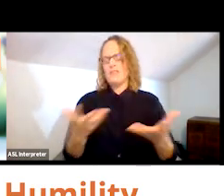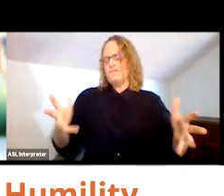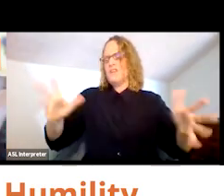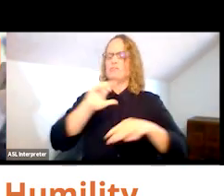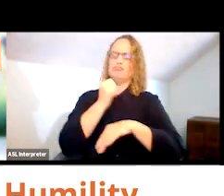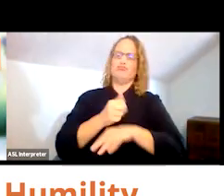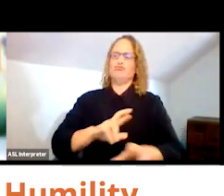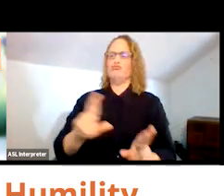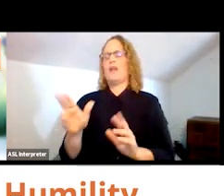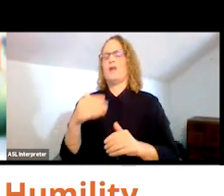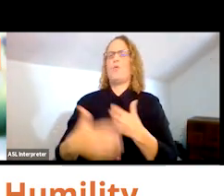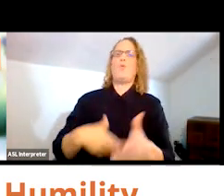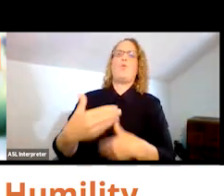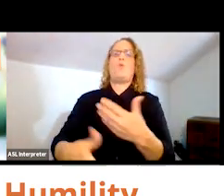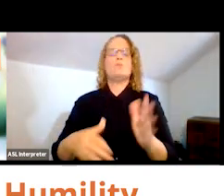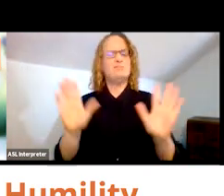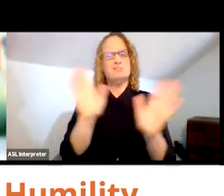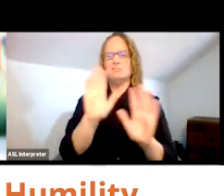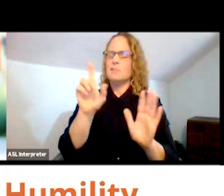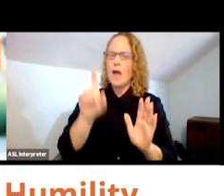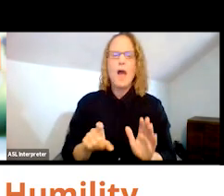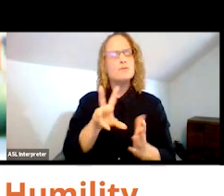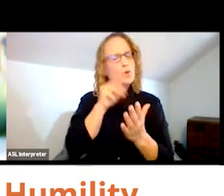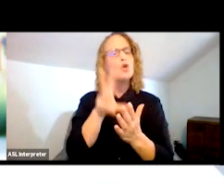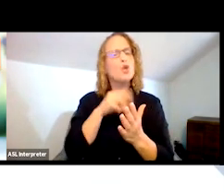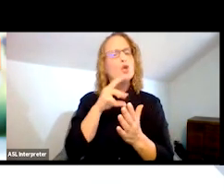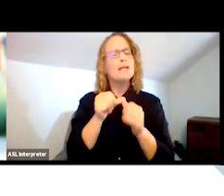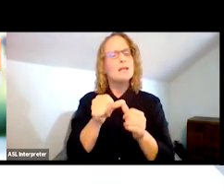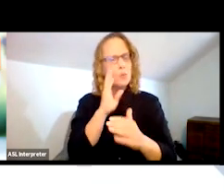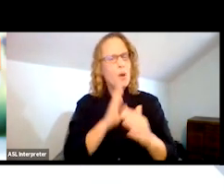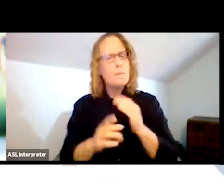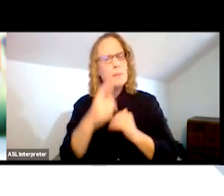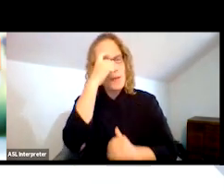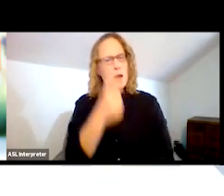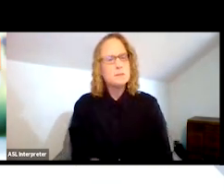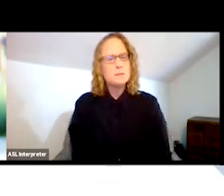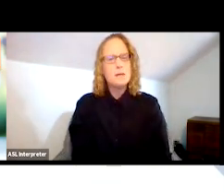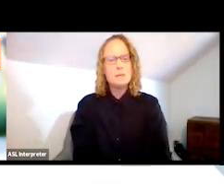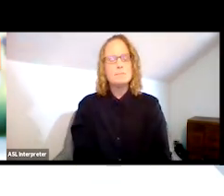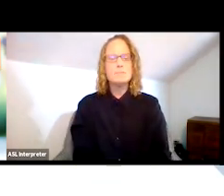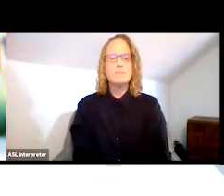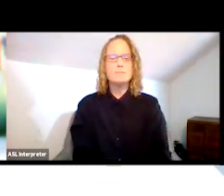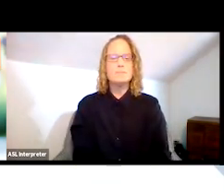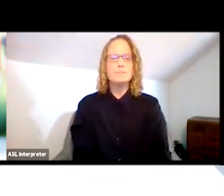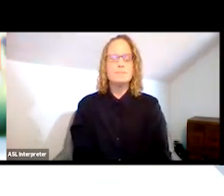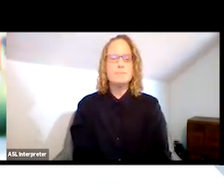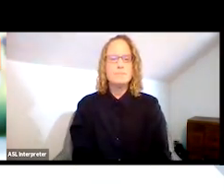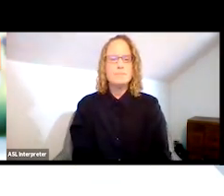and working on these three categories all the time. It's a continuous circle.